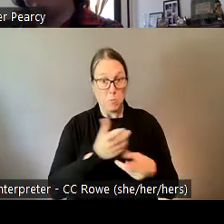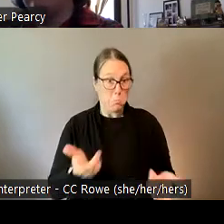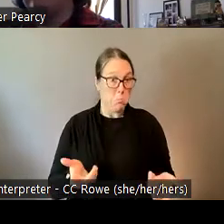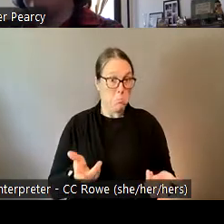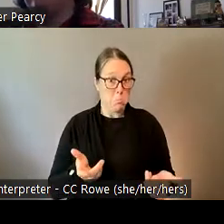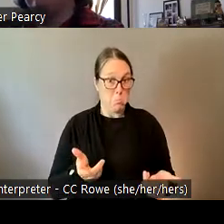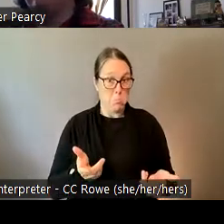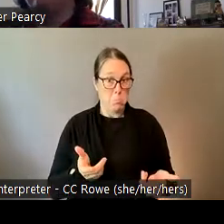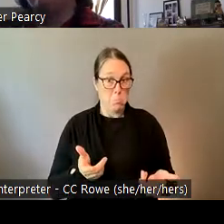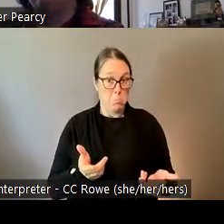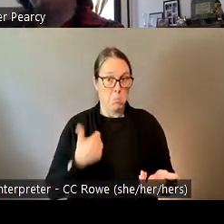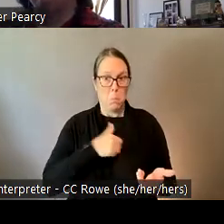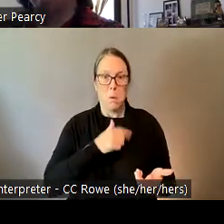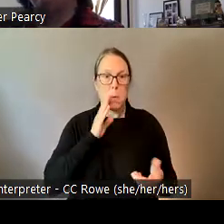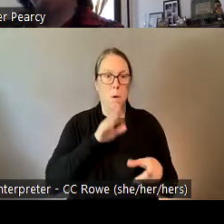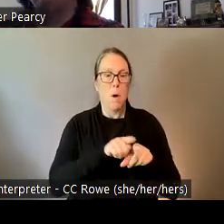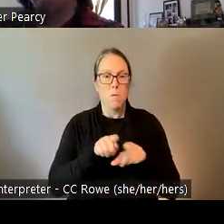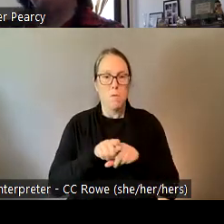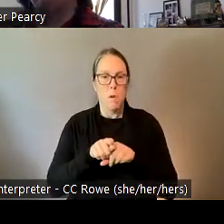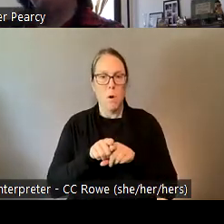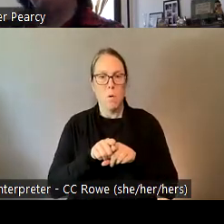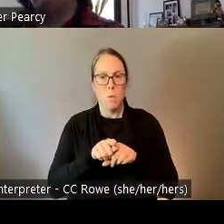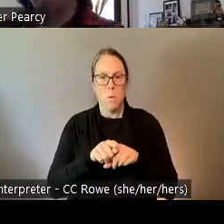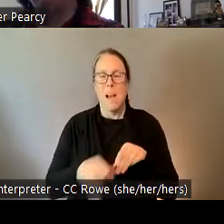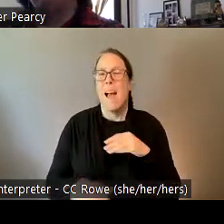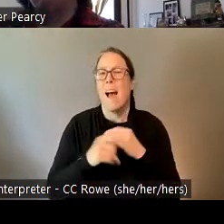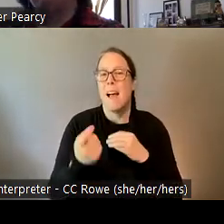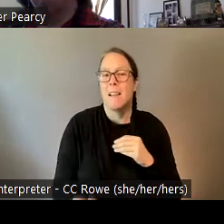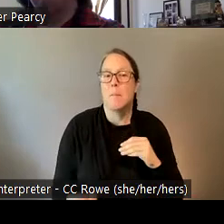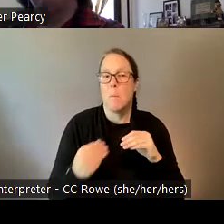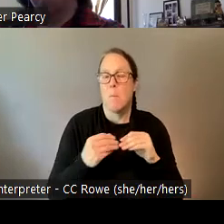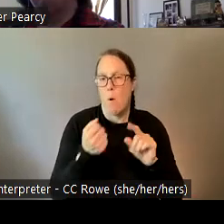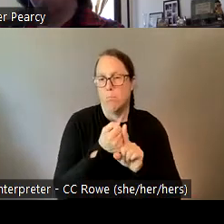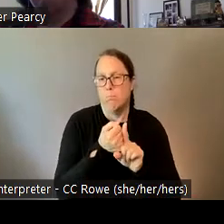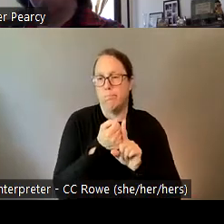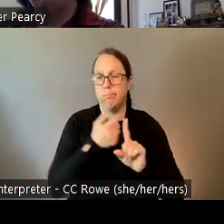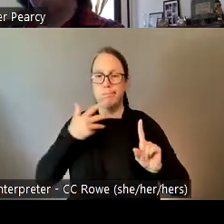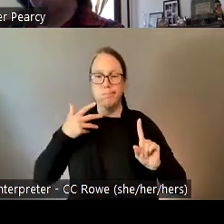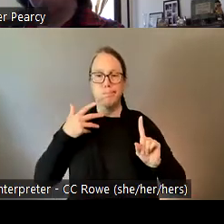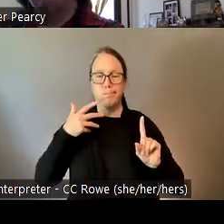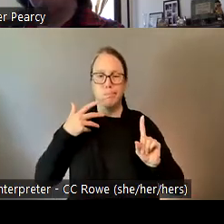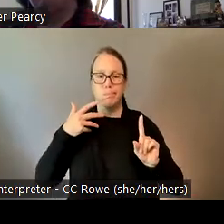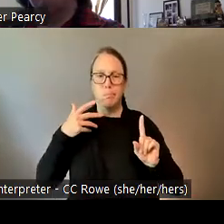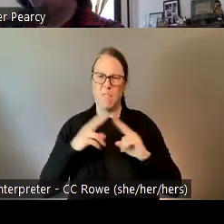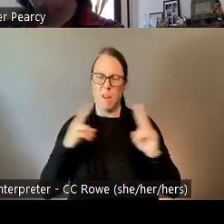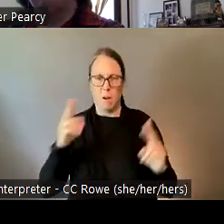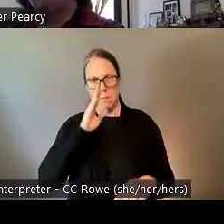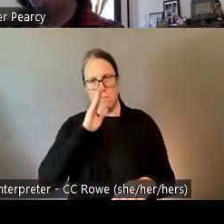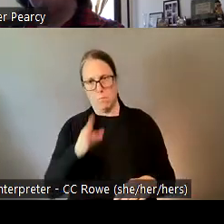We are going to go and add a little more oomph to it. It's very there. A building with a body of water in front of it.